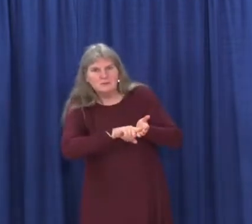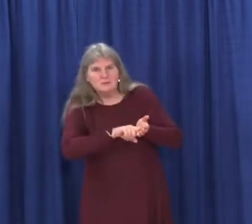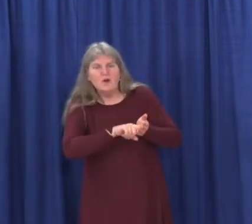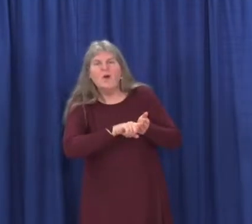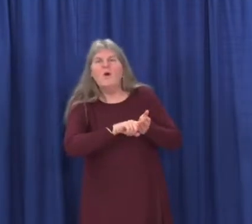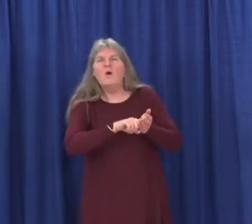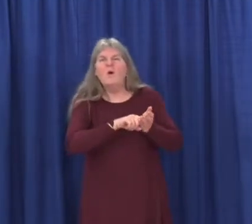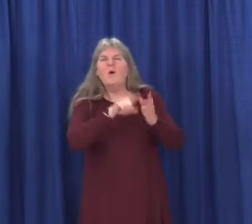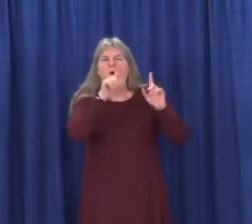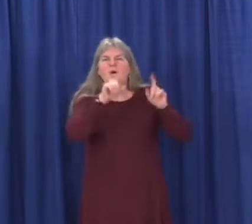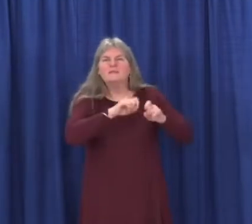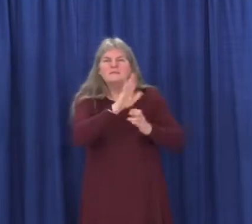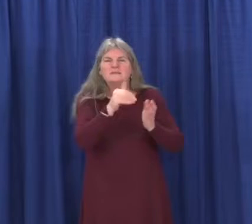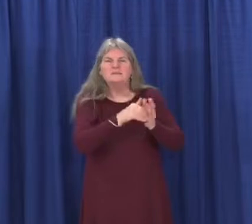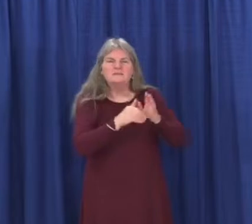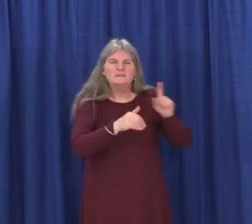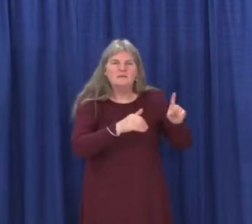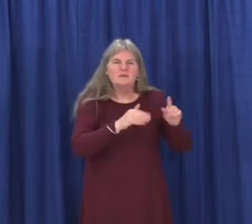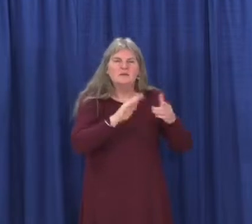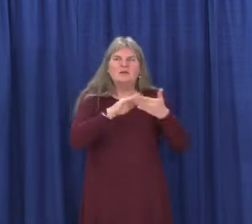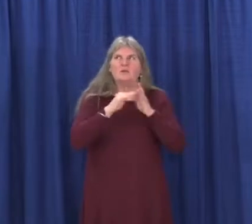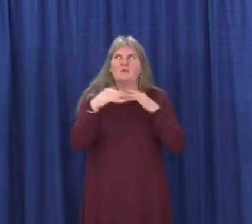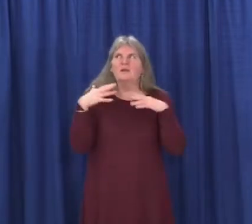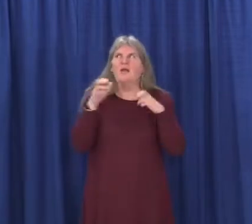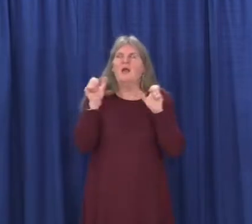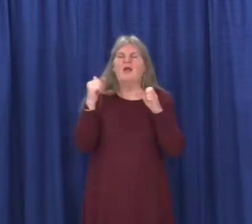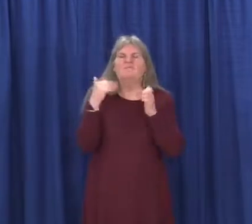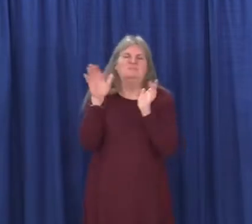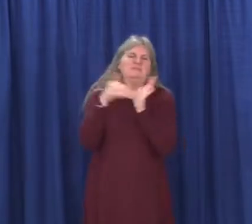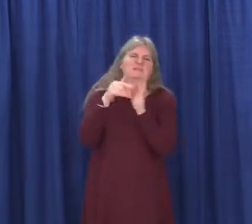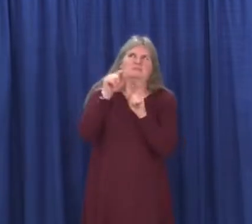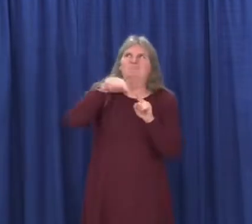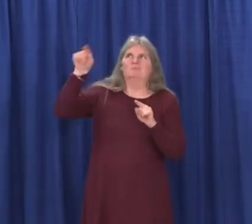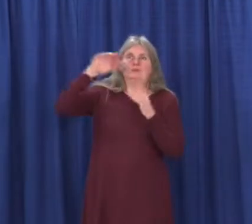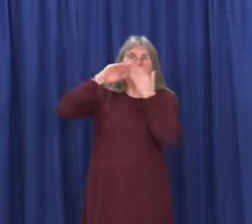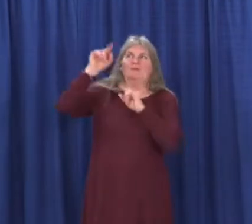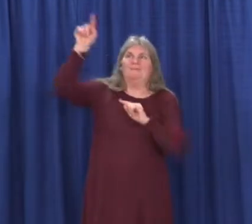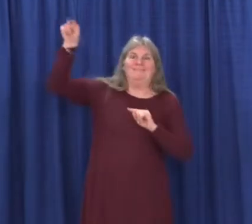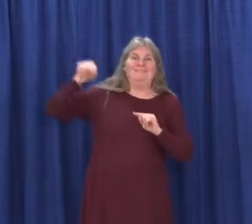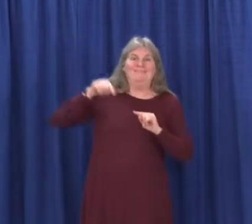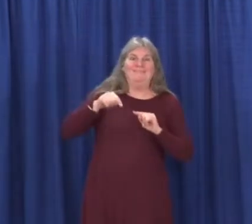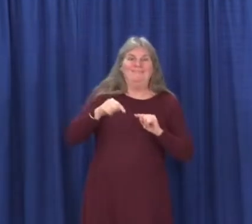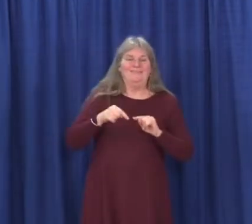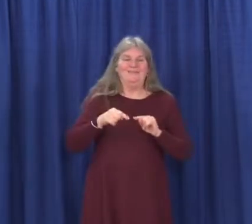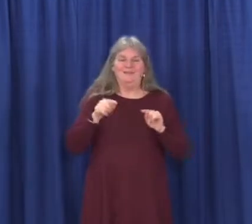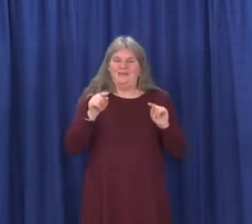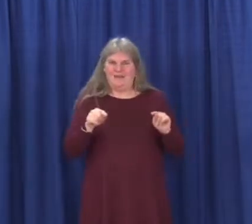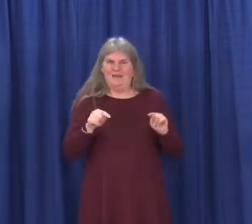in Whitehorse, or at your community health centre. That's-- that's a sign that further assessment is needed.